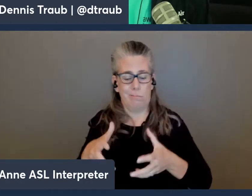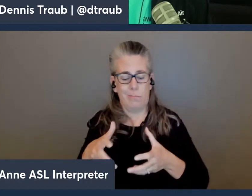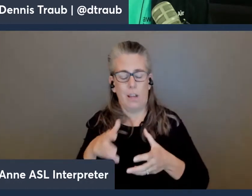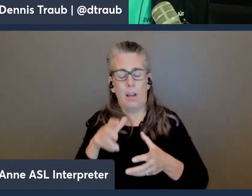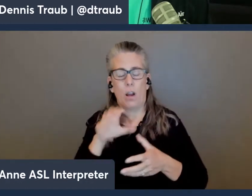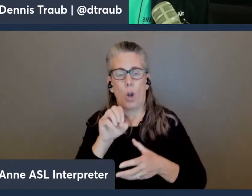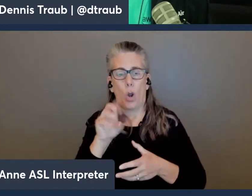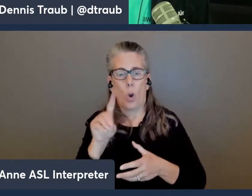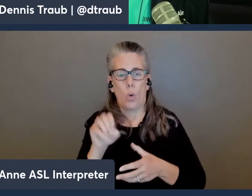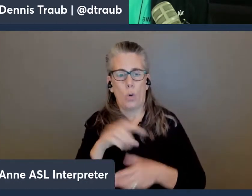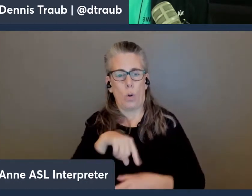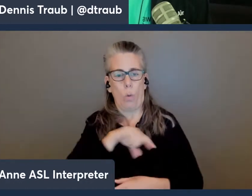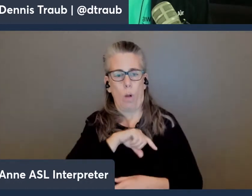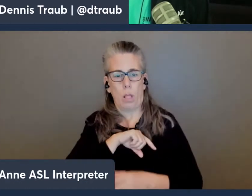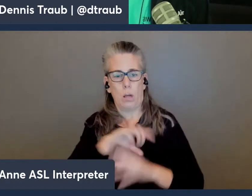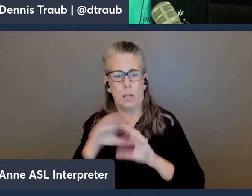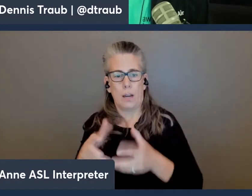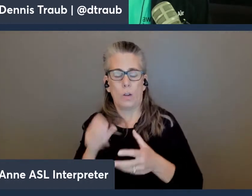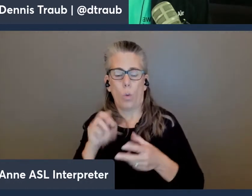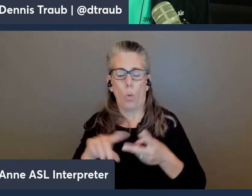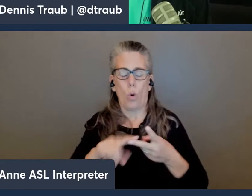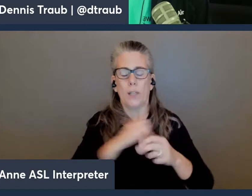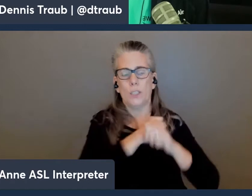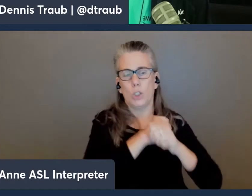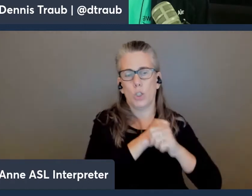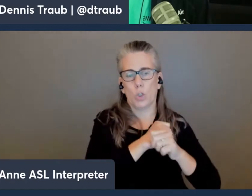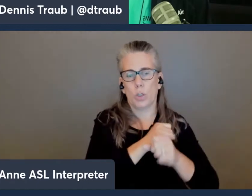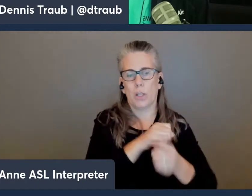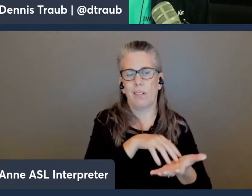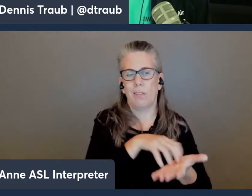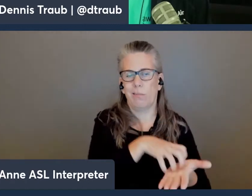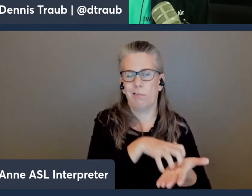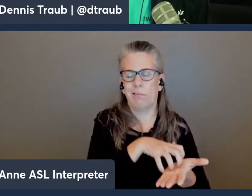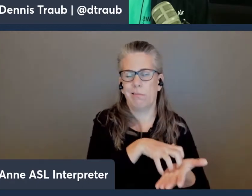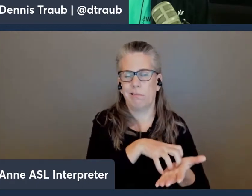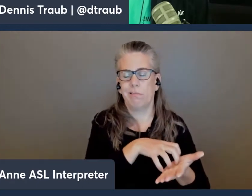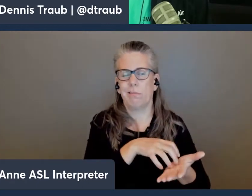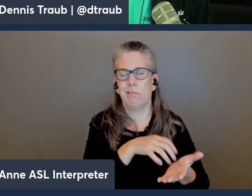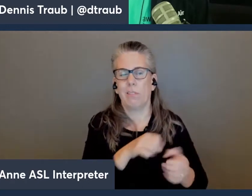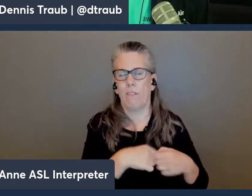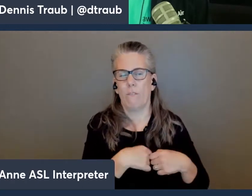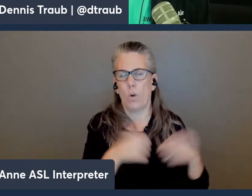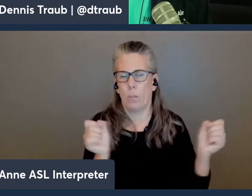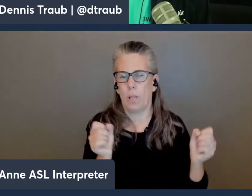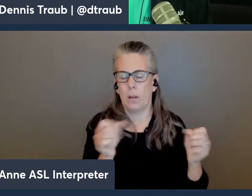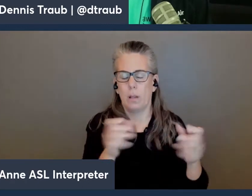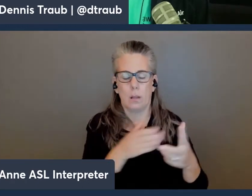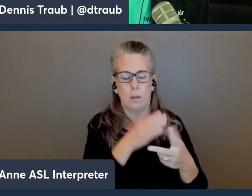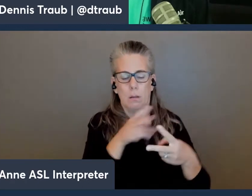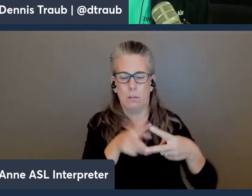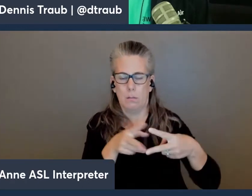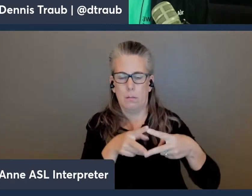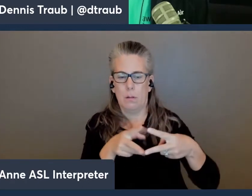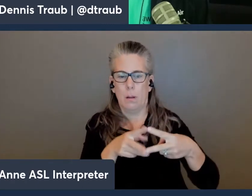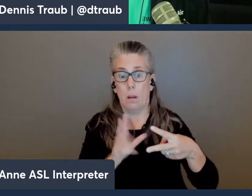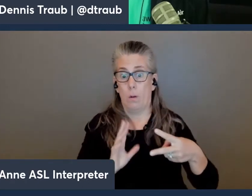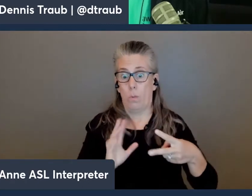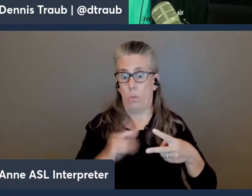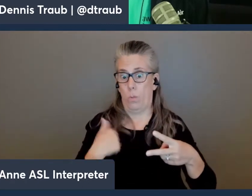or security vulnerabilities. Right. We added a new detector called the Secrets Detector